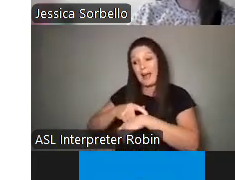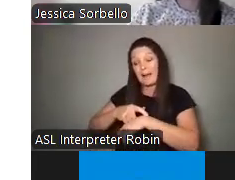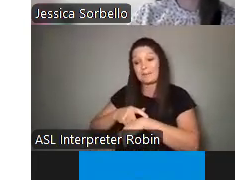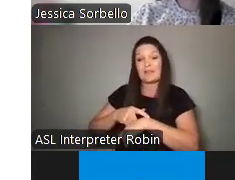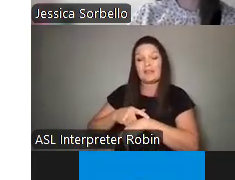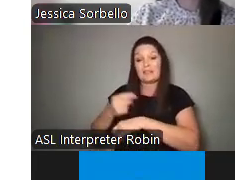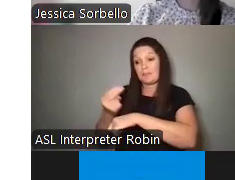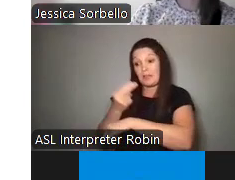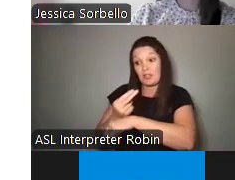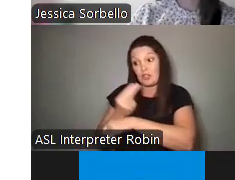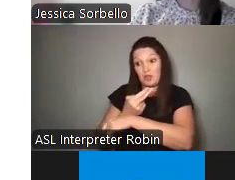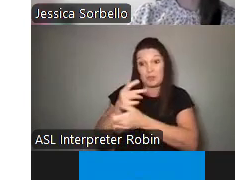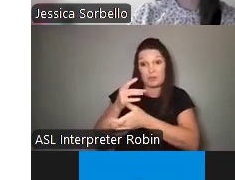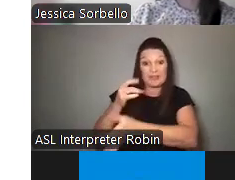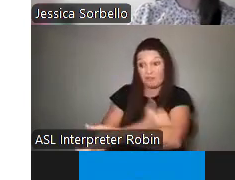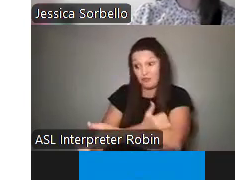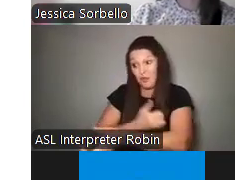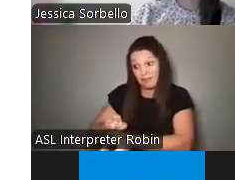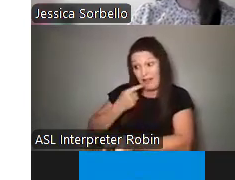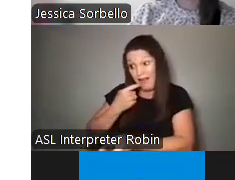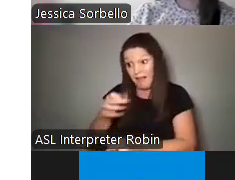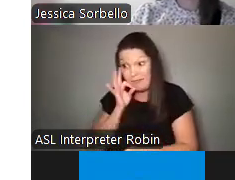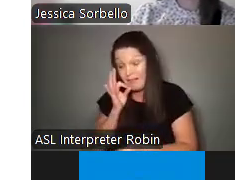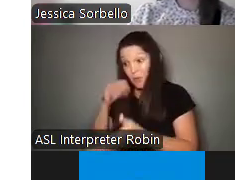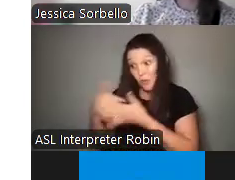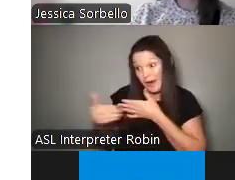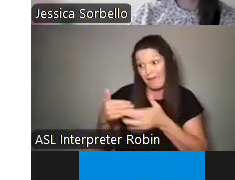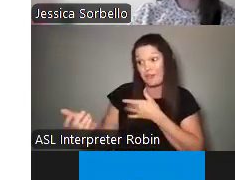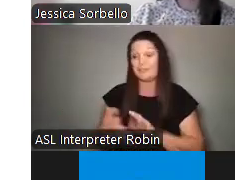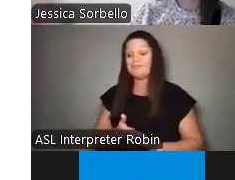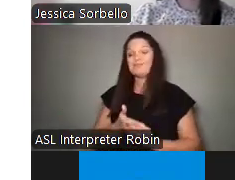people that have great jobs or stable in life that drink wine